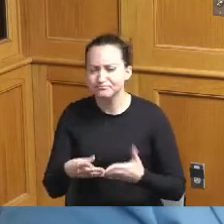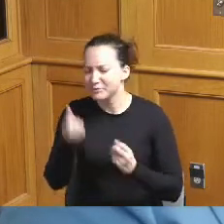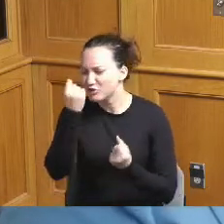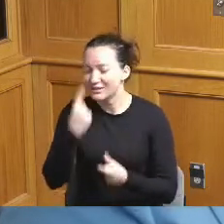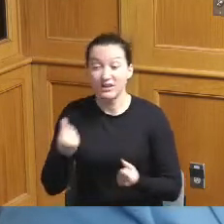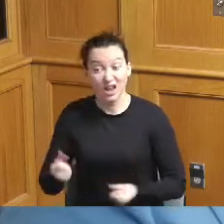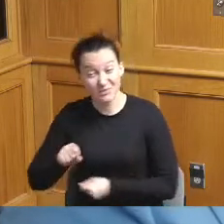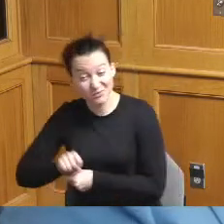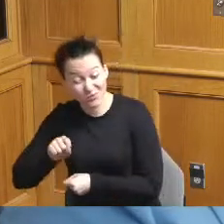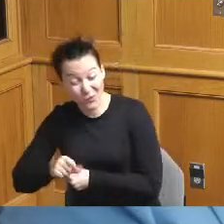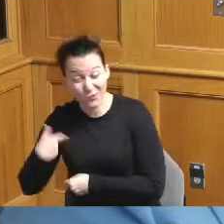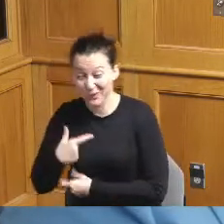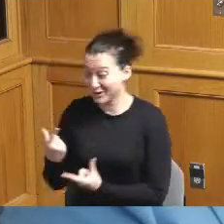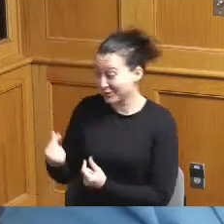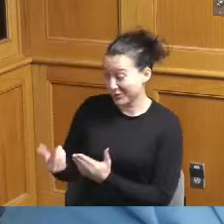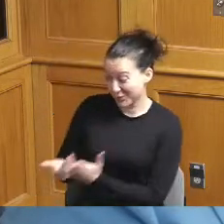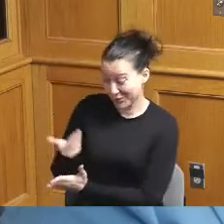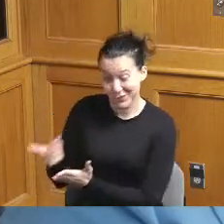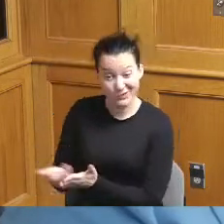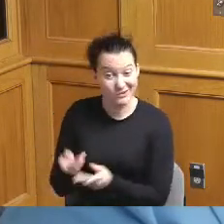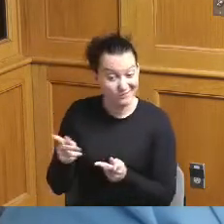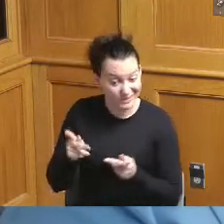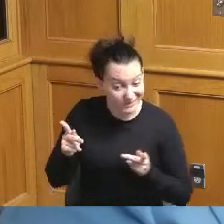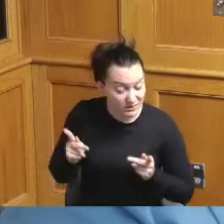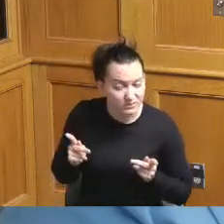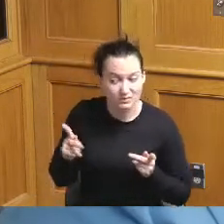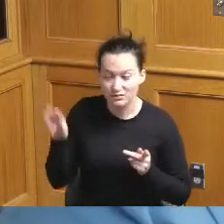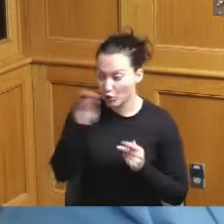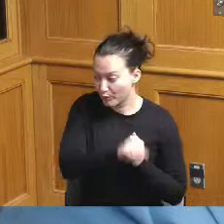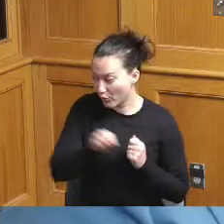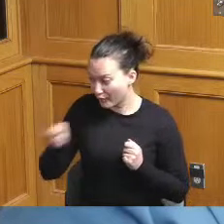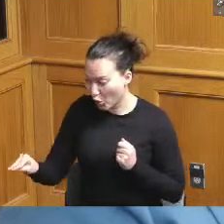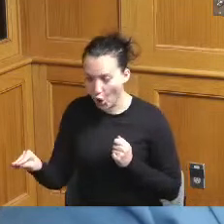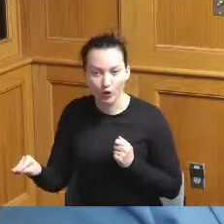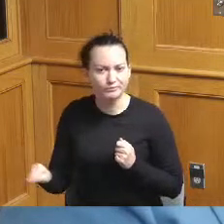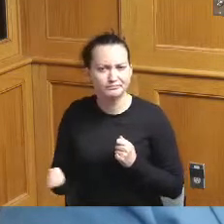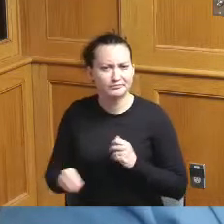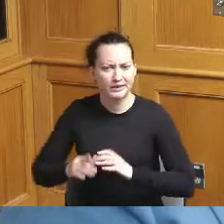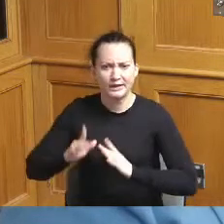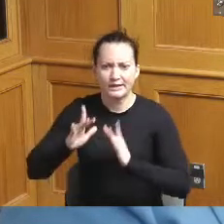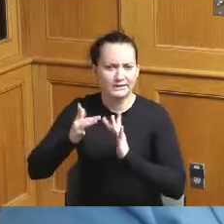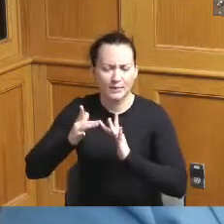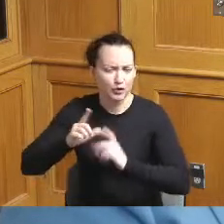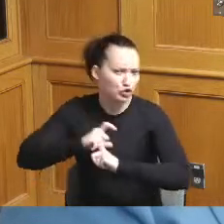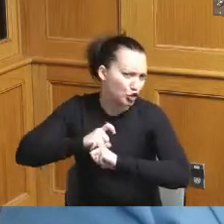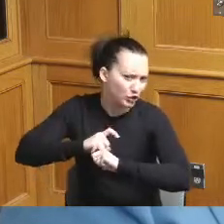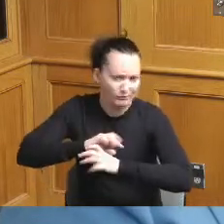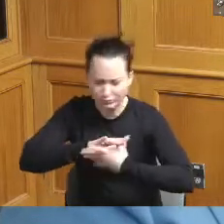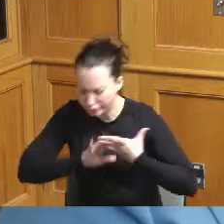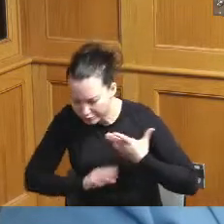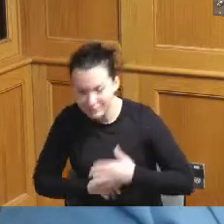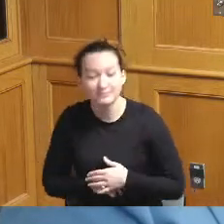employees what we're doing these new places that you've moved in cyber security etc and then lastly